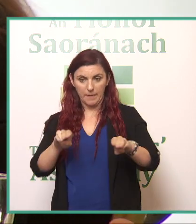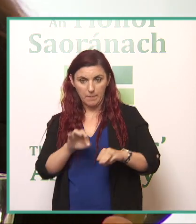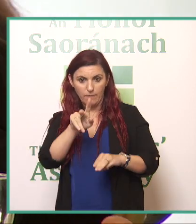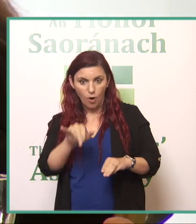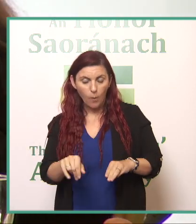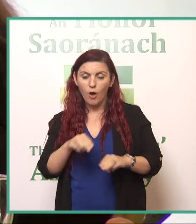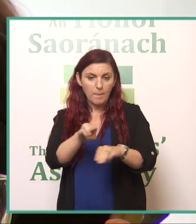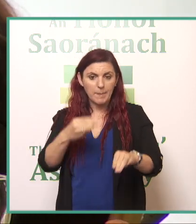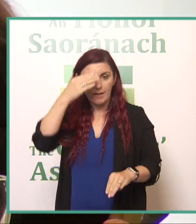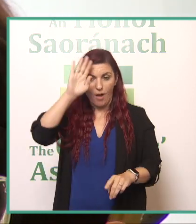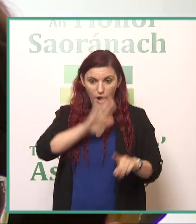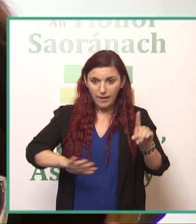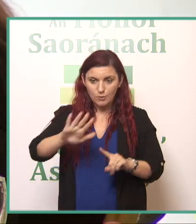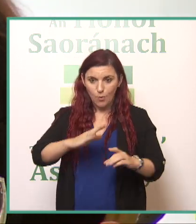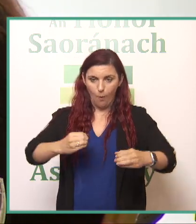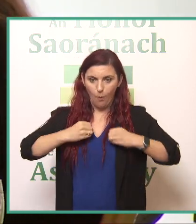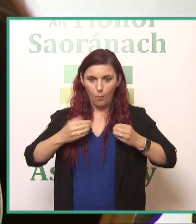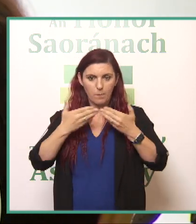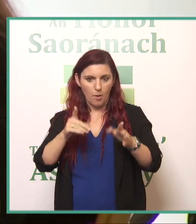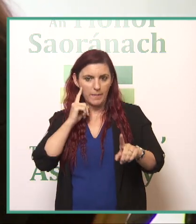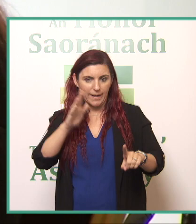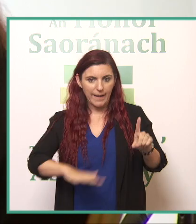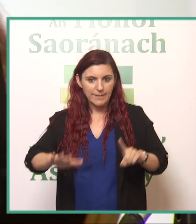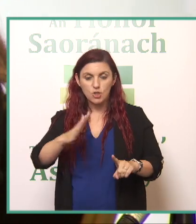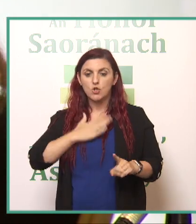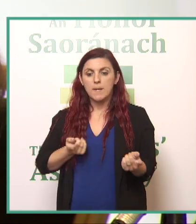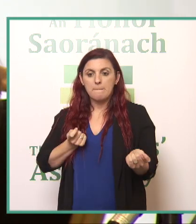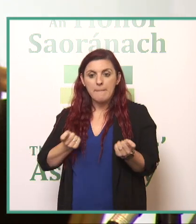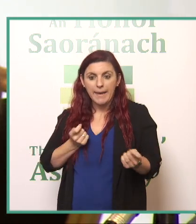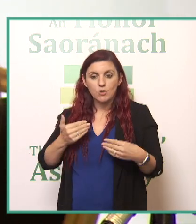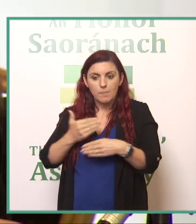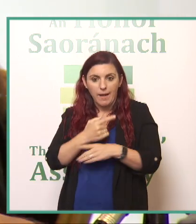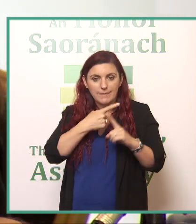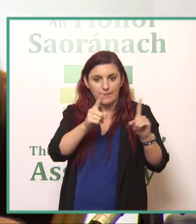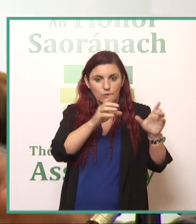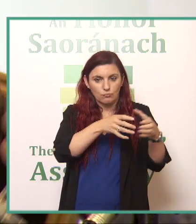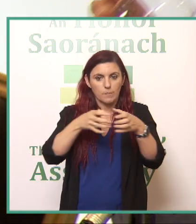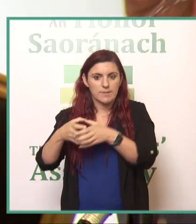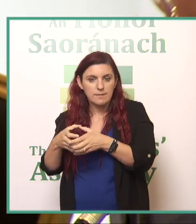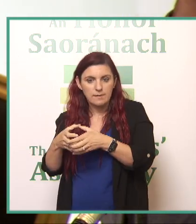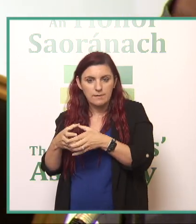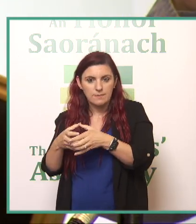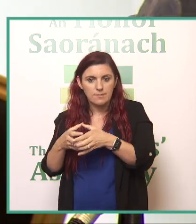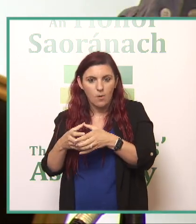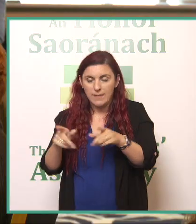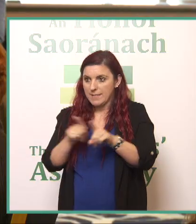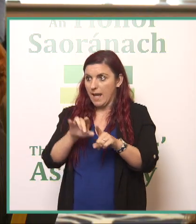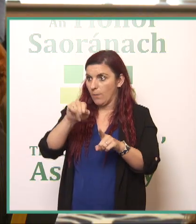of Ireland own public land just much like quilts and all those are managing state land yeah it is